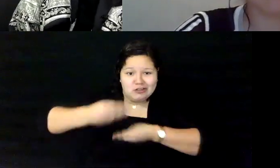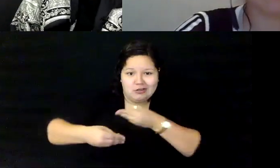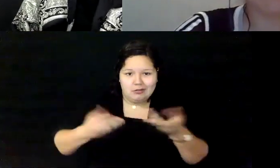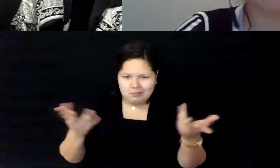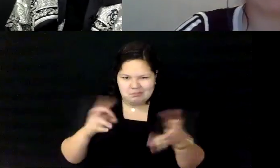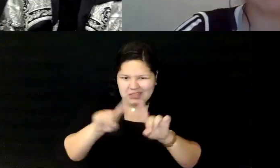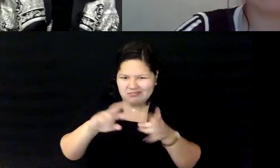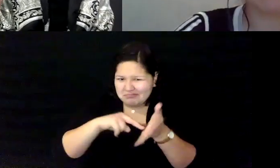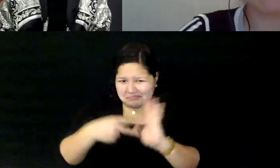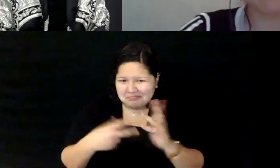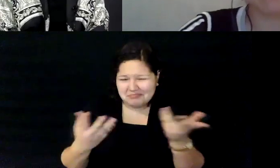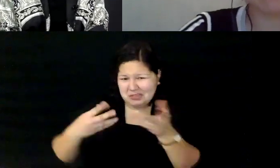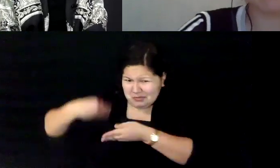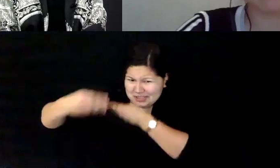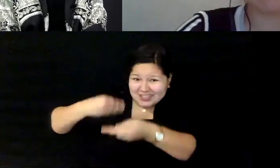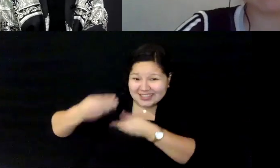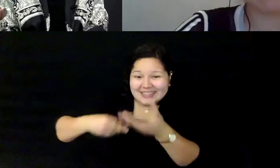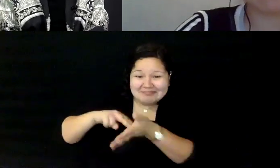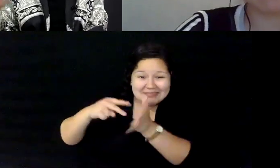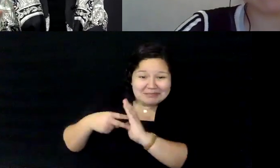What does tradition even mean? Right? Like, is tradition something that you